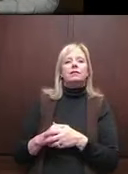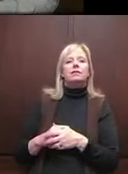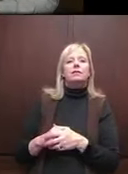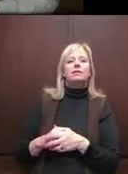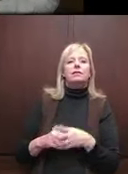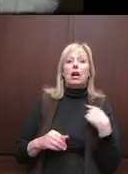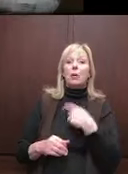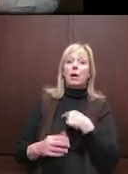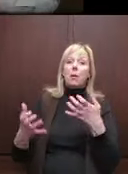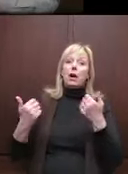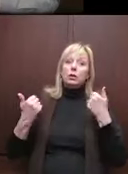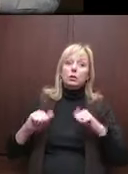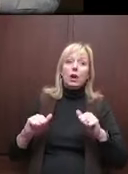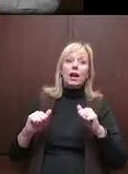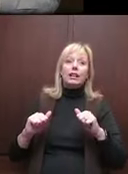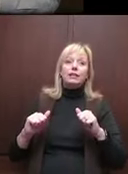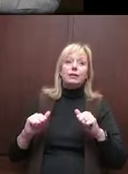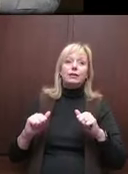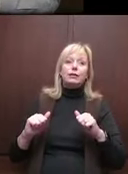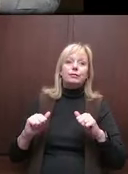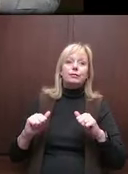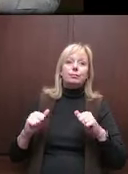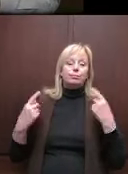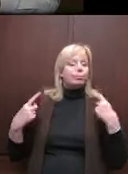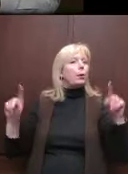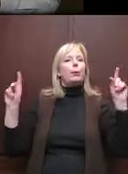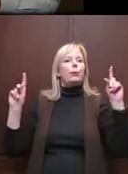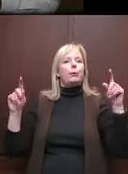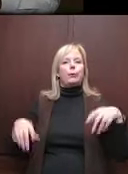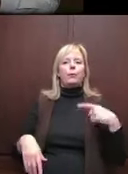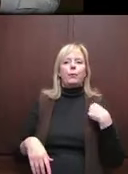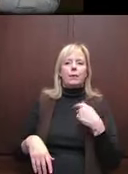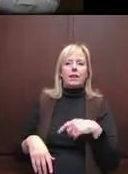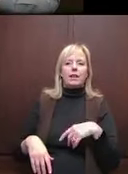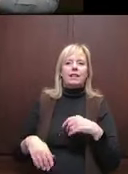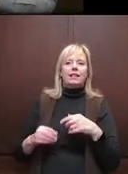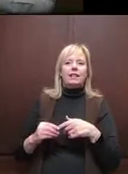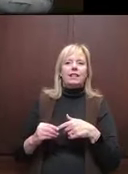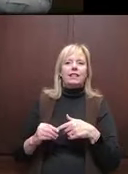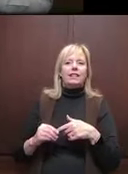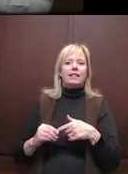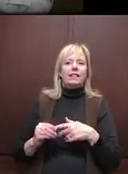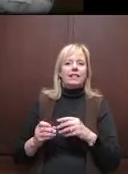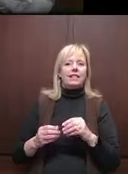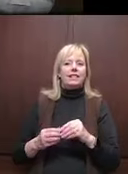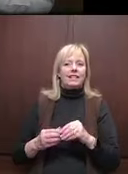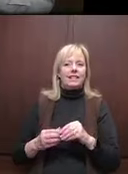We wanted to try to break it. And we mean you wanted to try to break a system that we set up